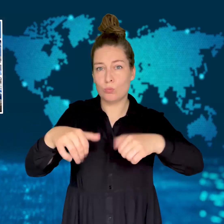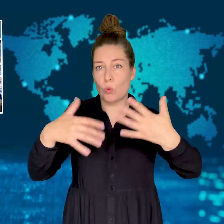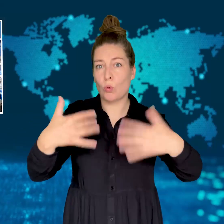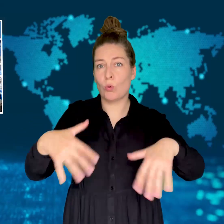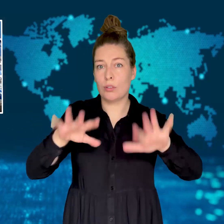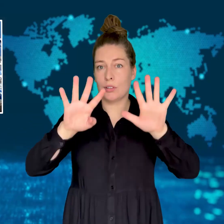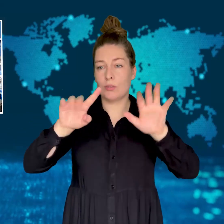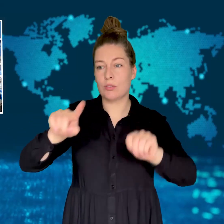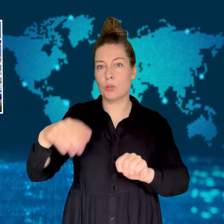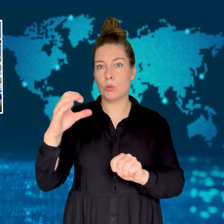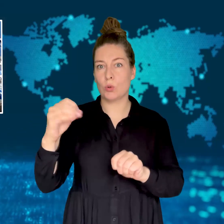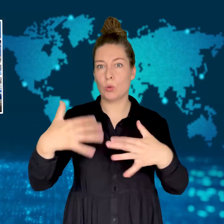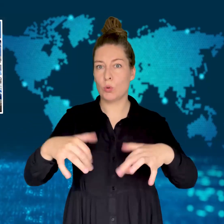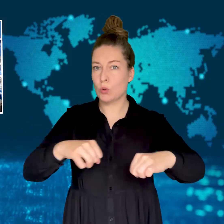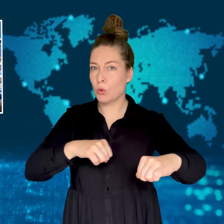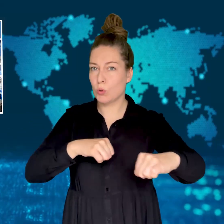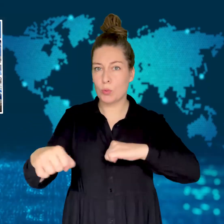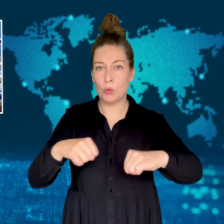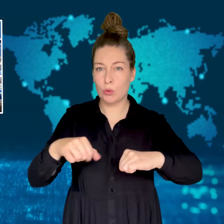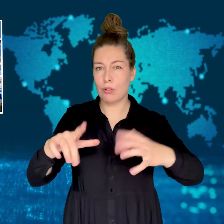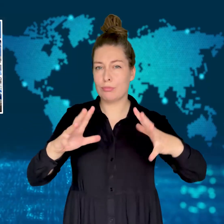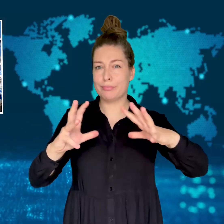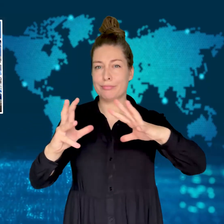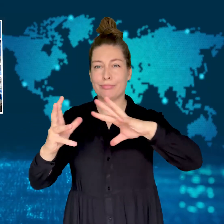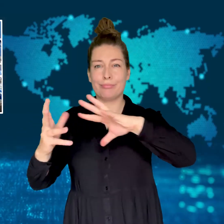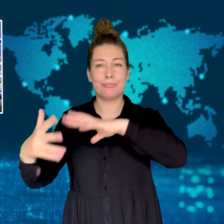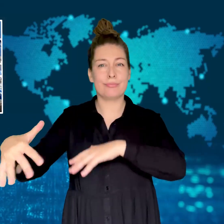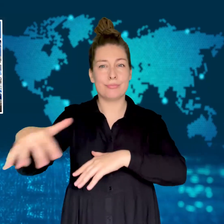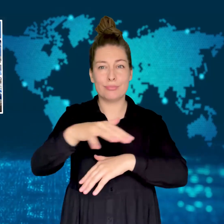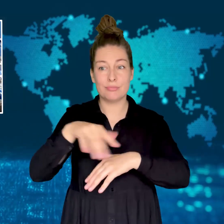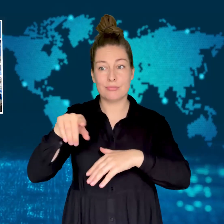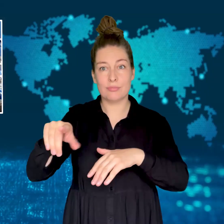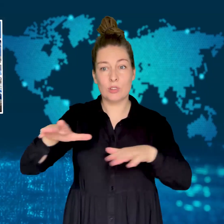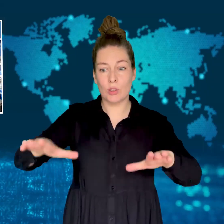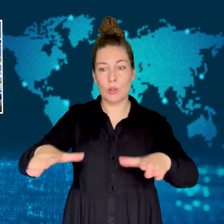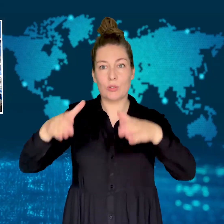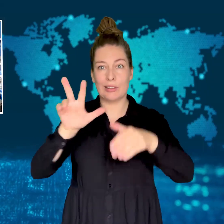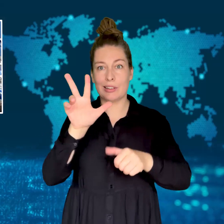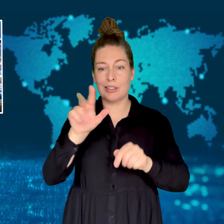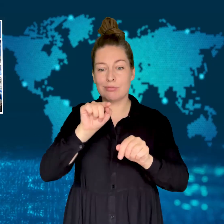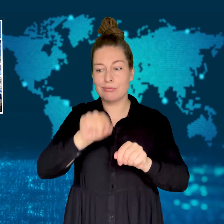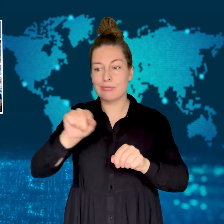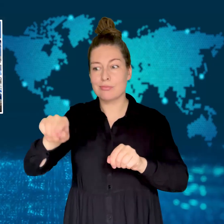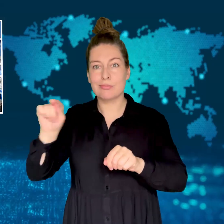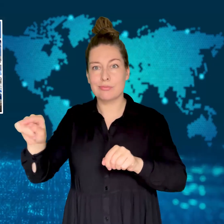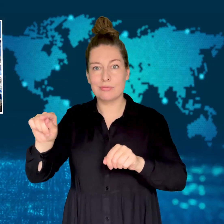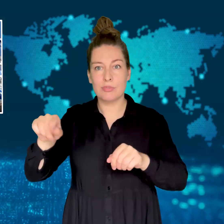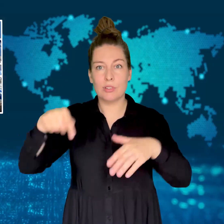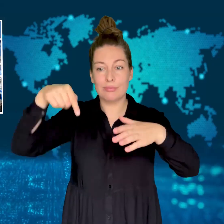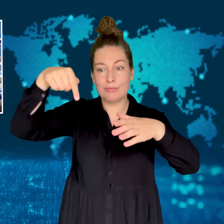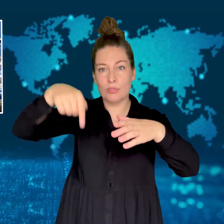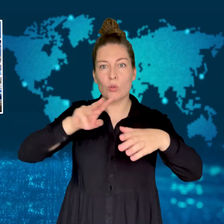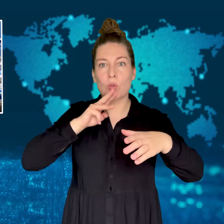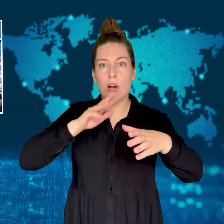Three reactors at the Fukushima plant were flooded.